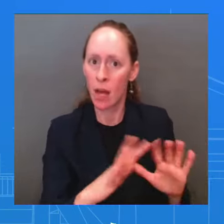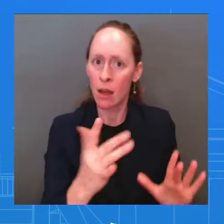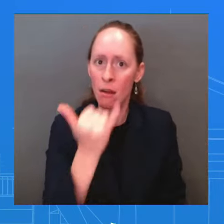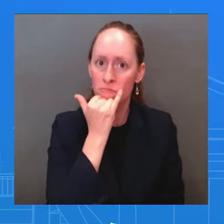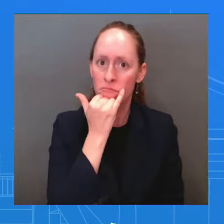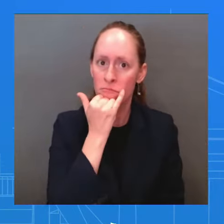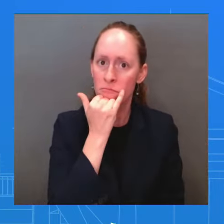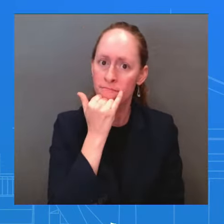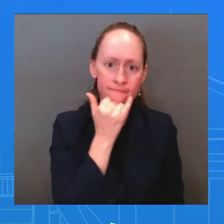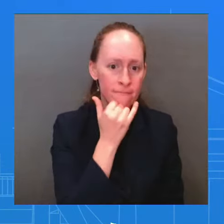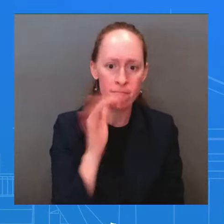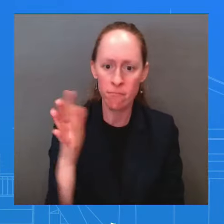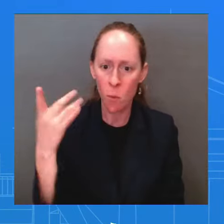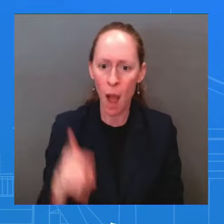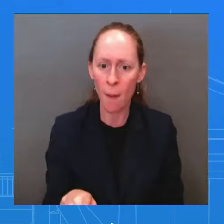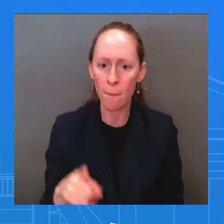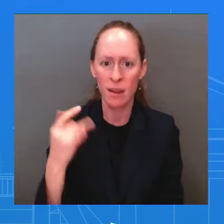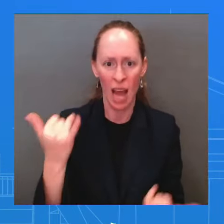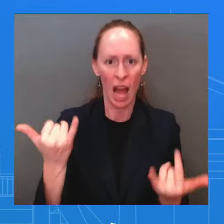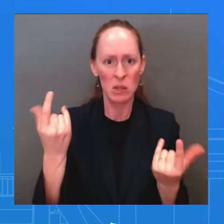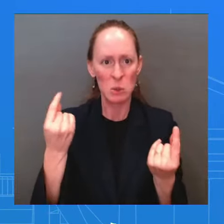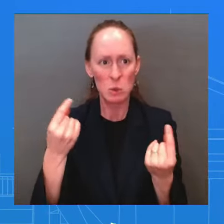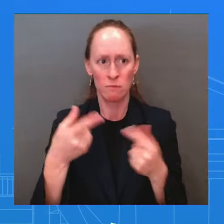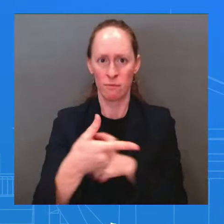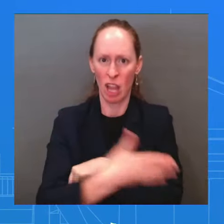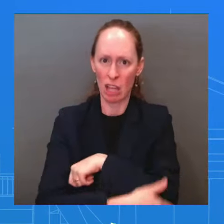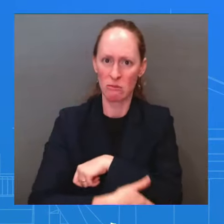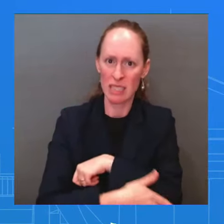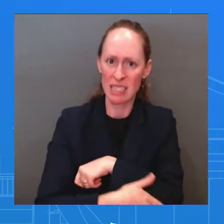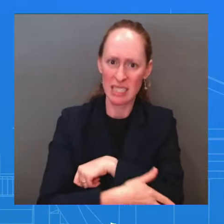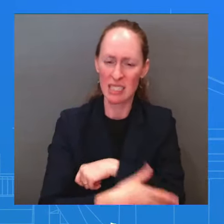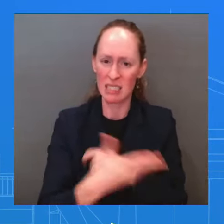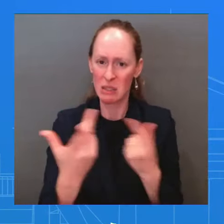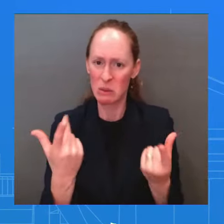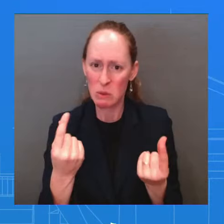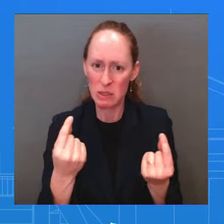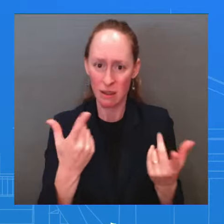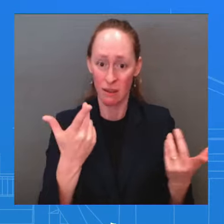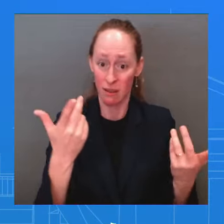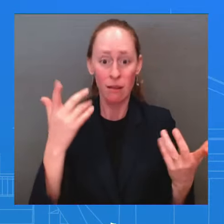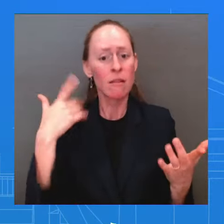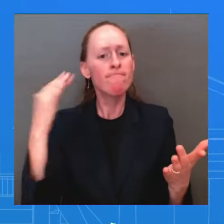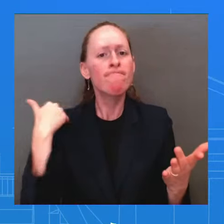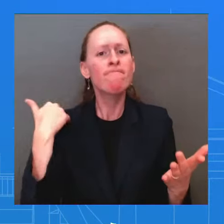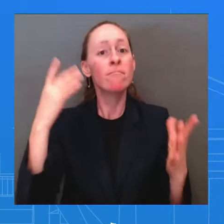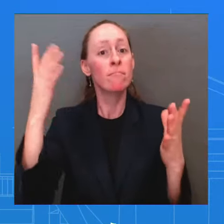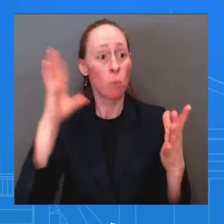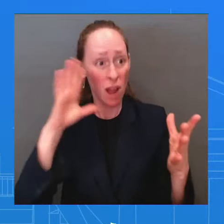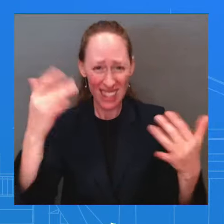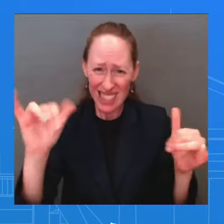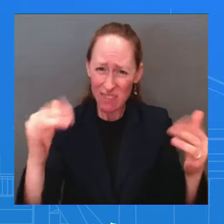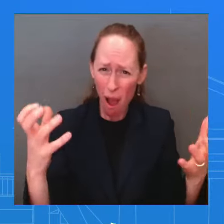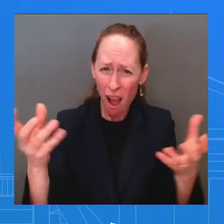a sense of openness or no interest in that? And then on the Security Council, will President Biden and President Zelenskyy attend?